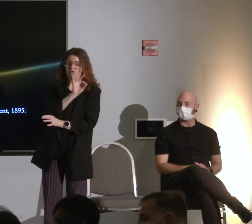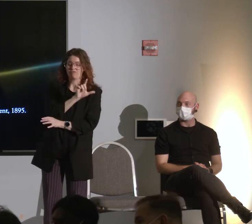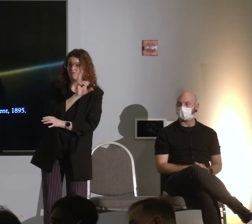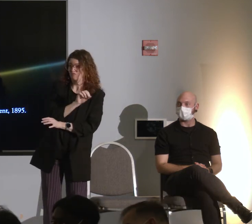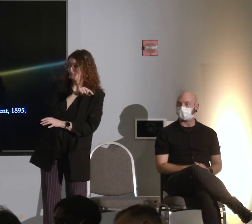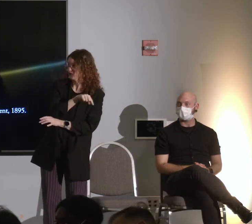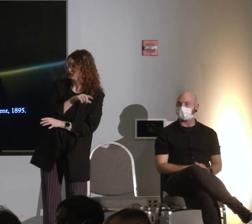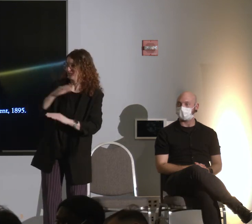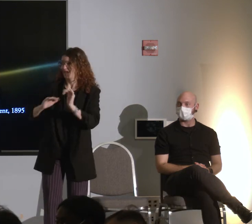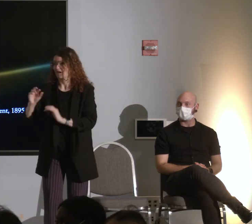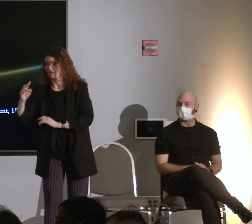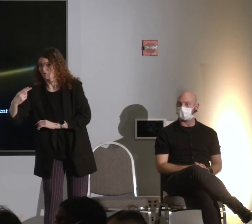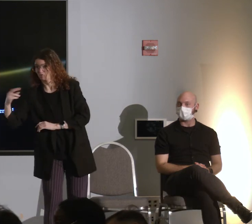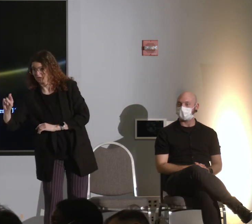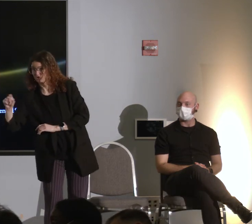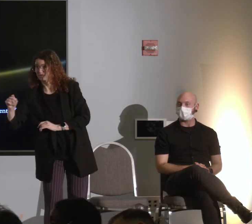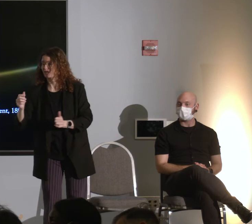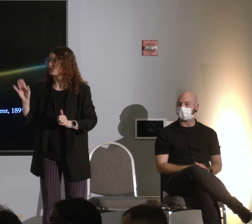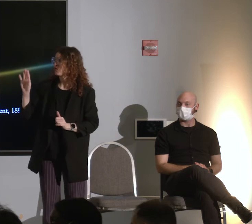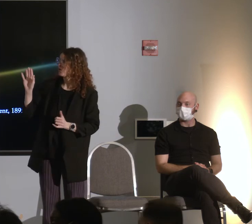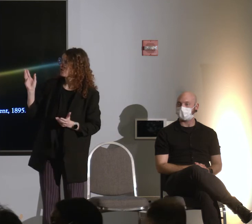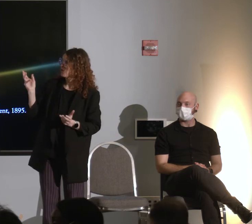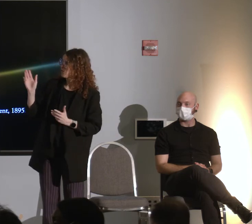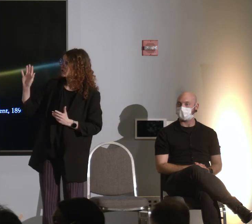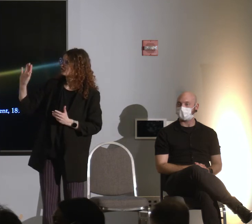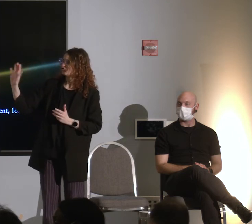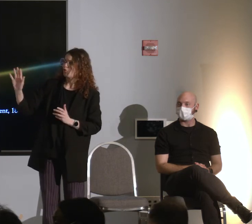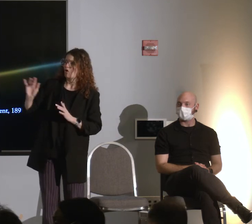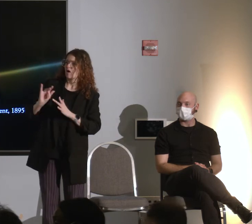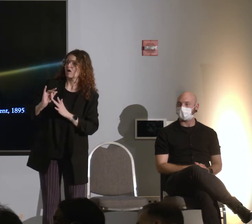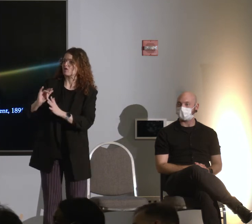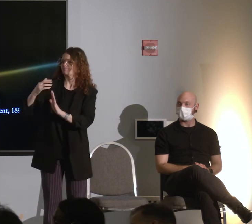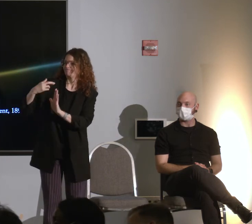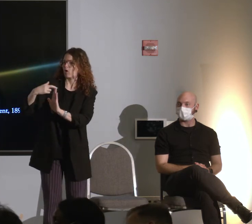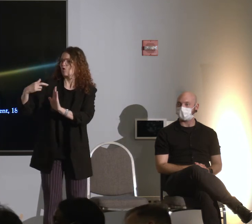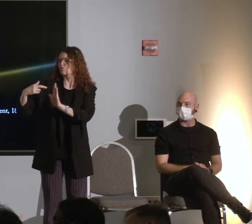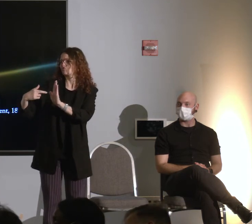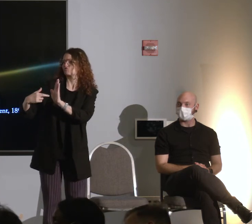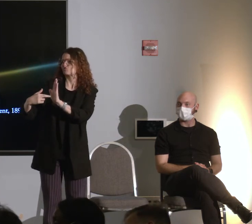And I'm just curious what your guiding rule was in terms of what you would say